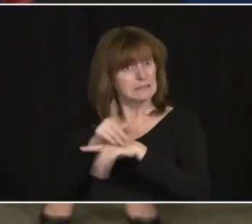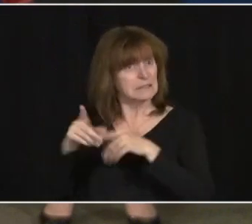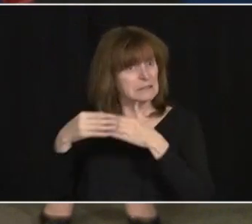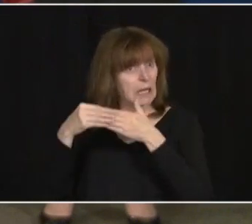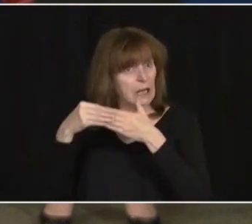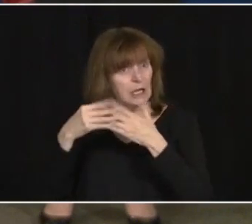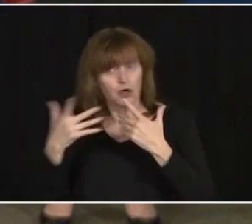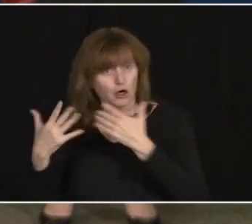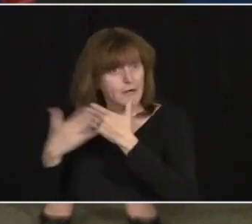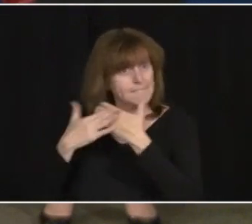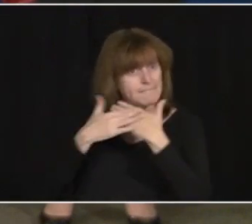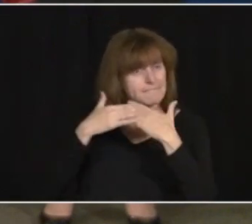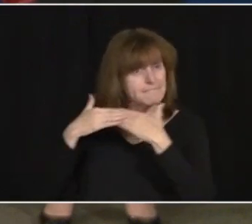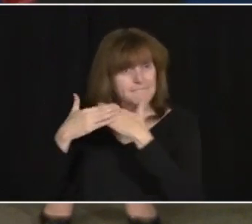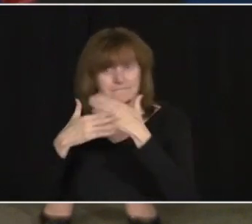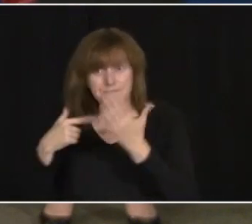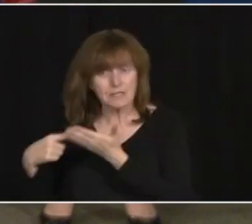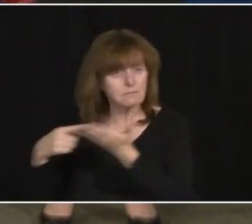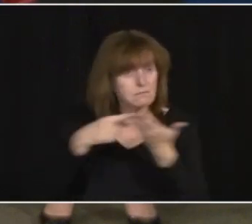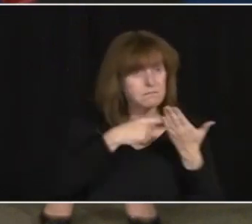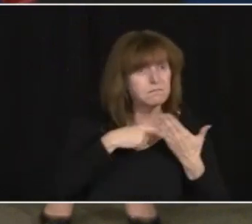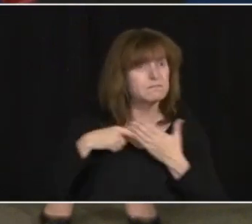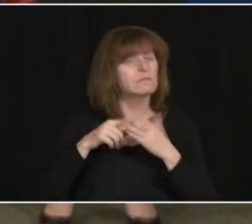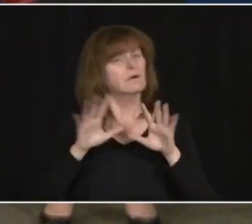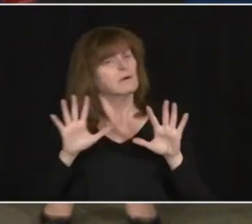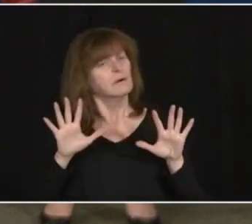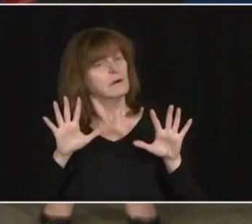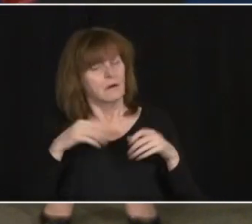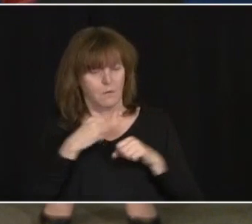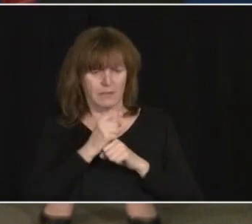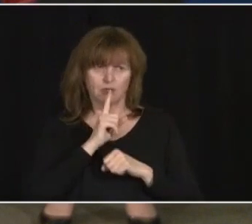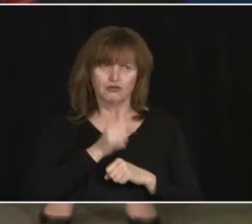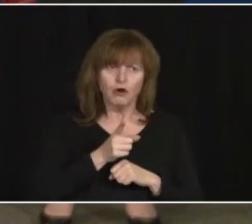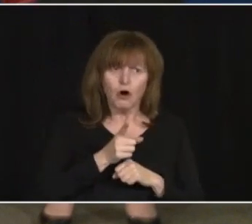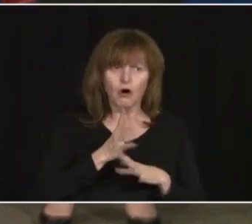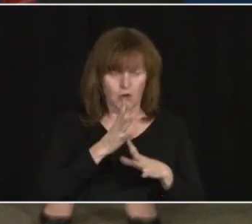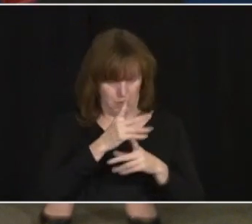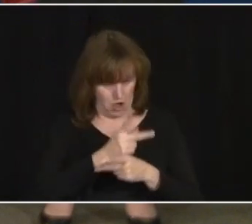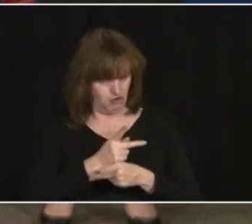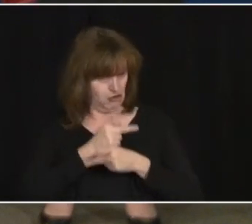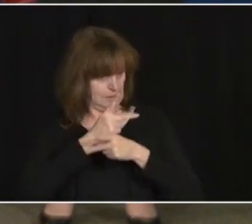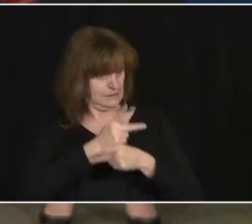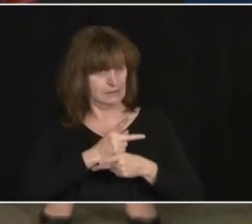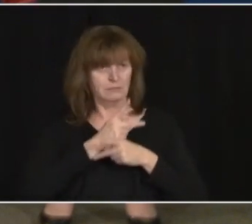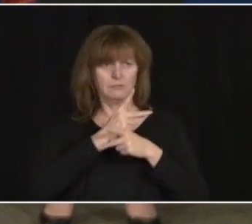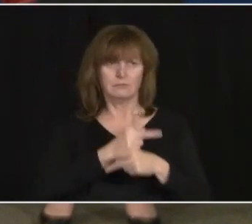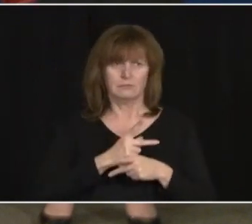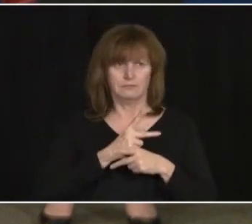we are so cautious and we aren't there yet, by no means. But we want to make sure